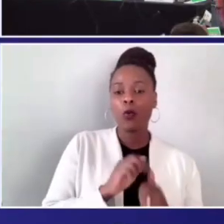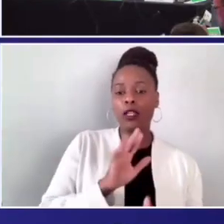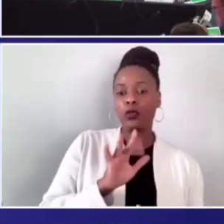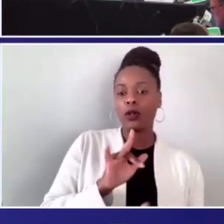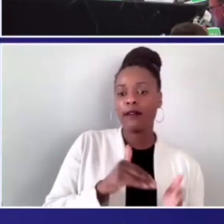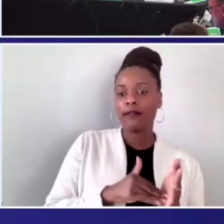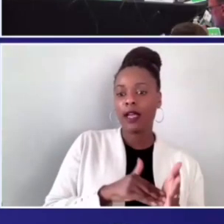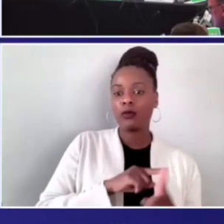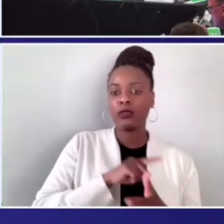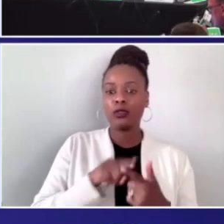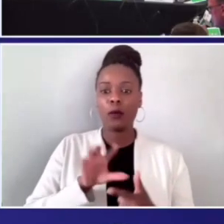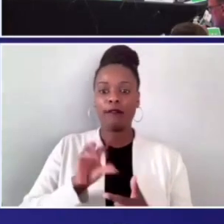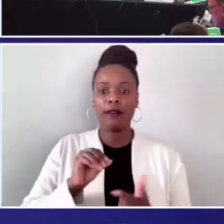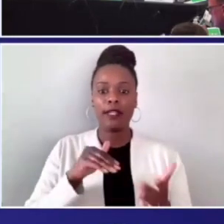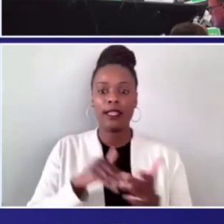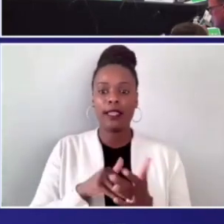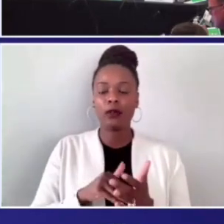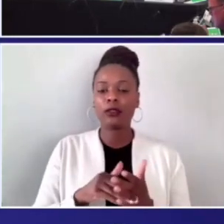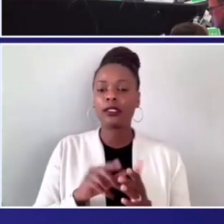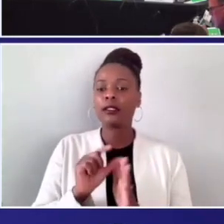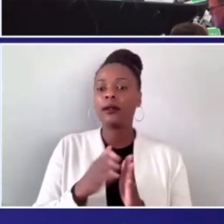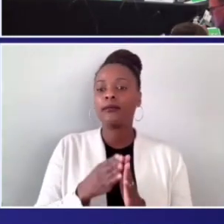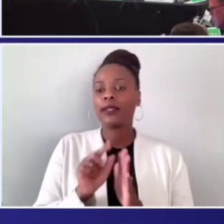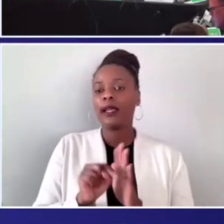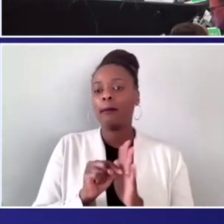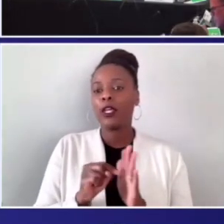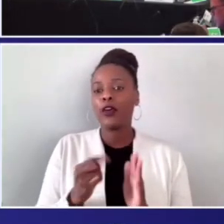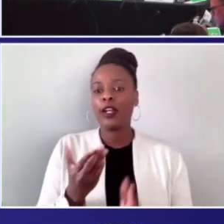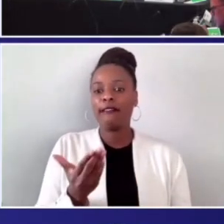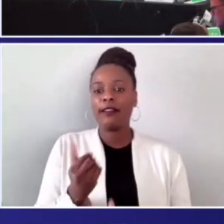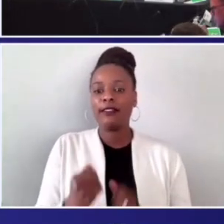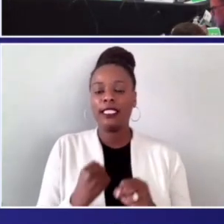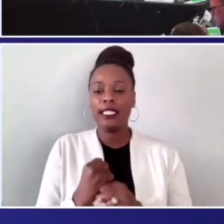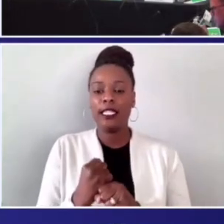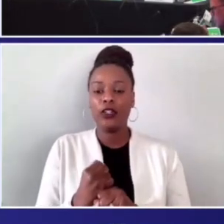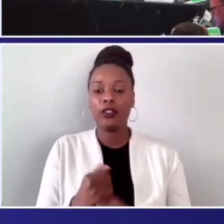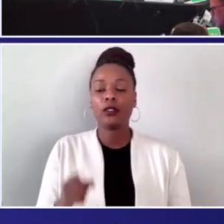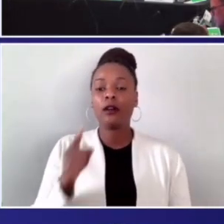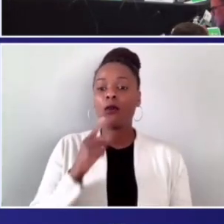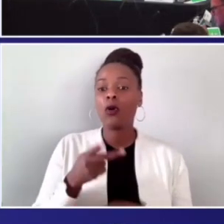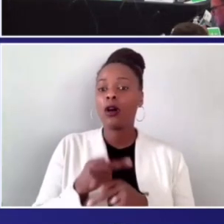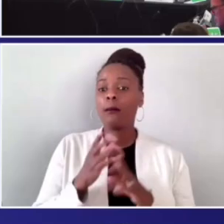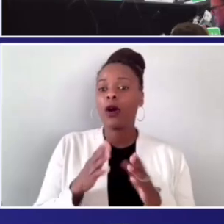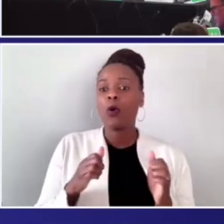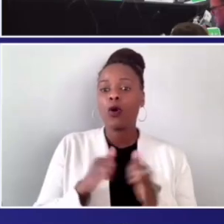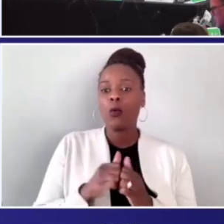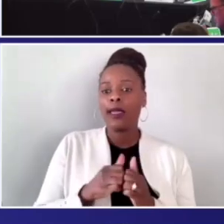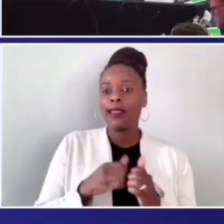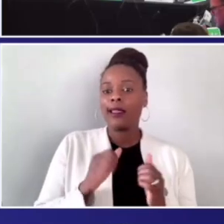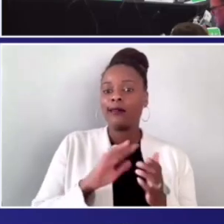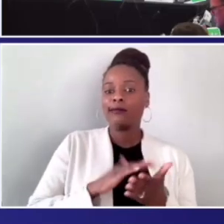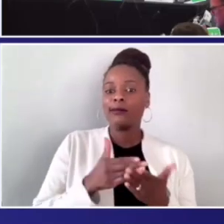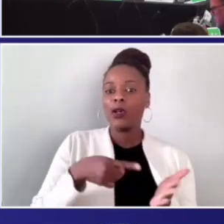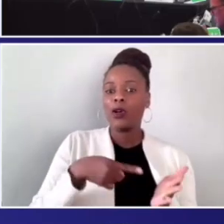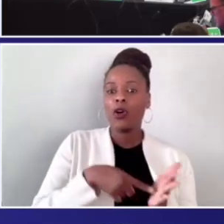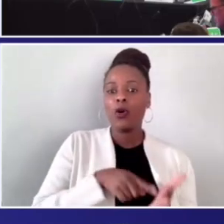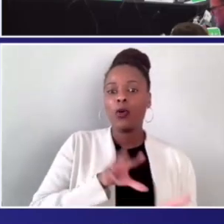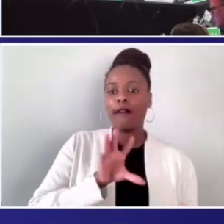For a borrower with a total outstanding principal of not less than $50,000 and less than $100,000, a period of 20 years.